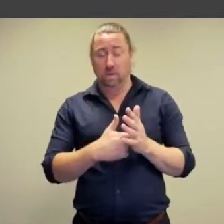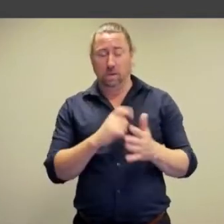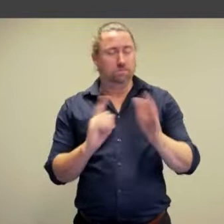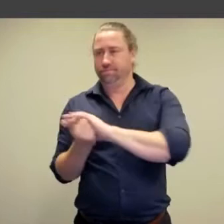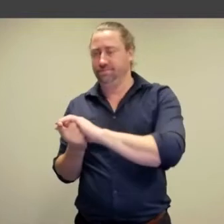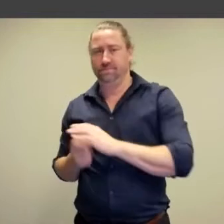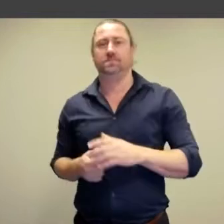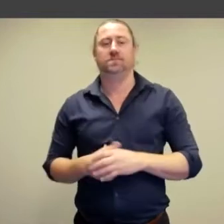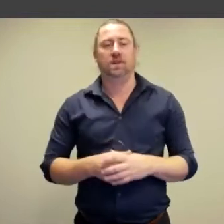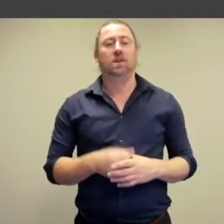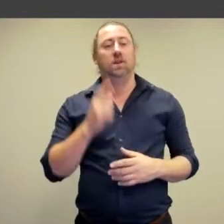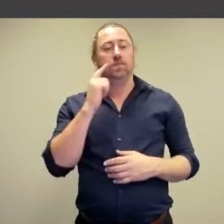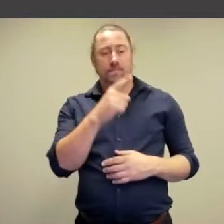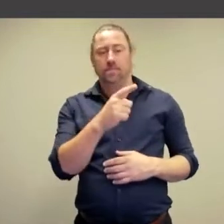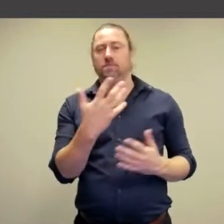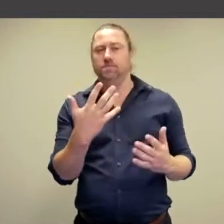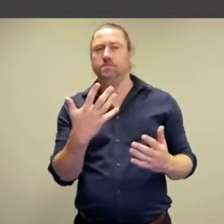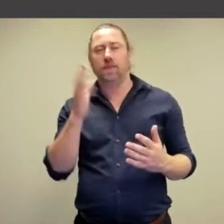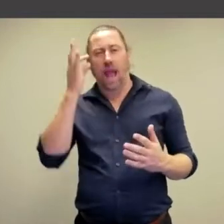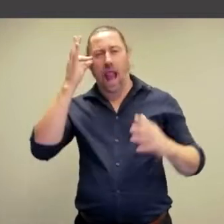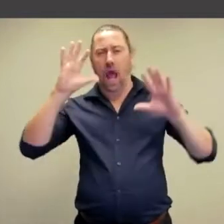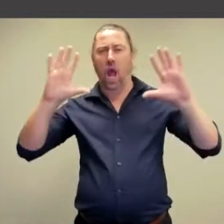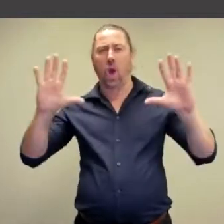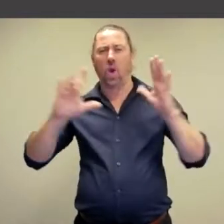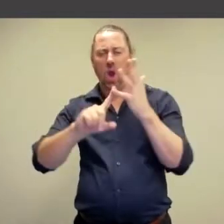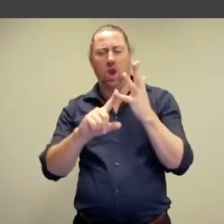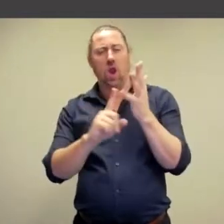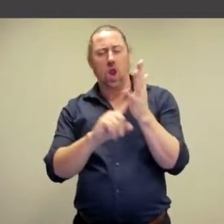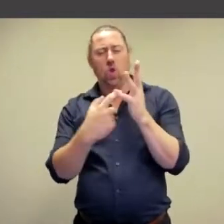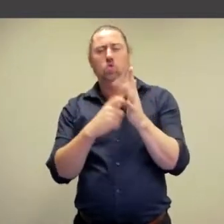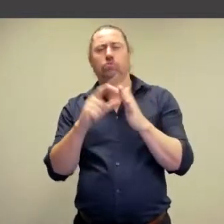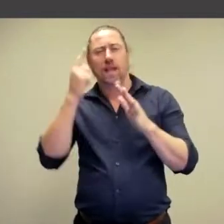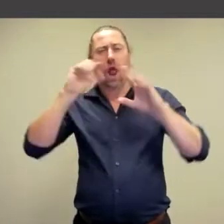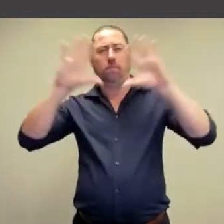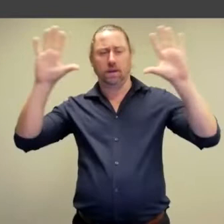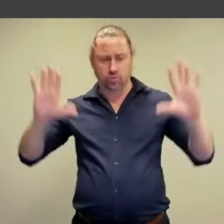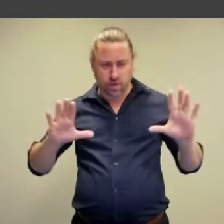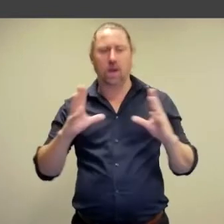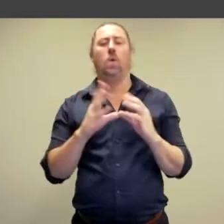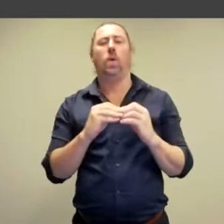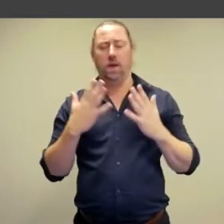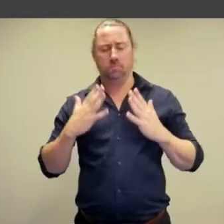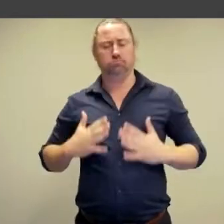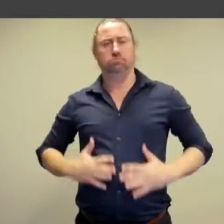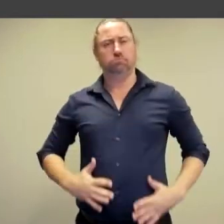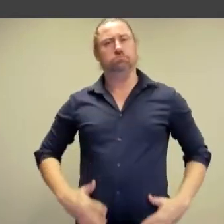Here, we see a lurid yellow backdrop